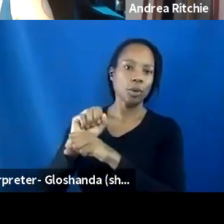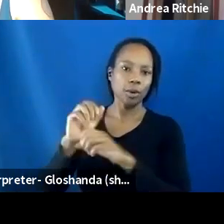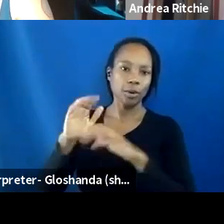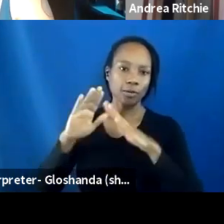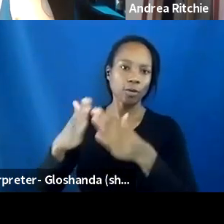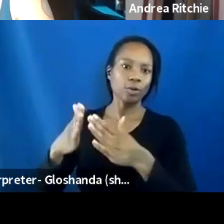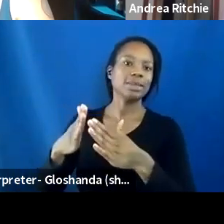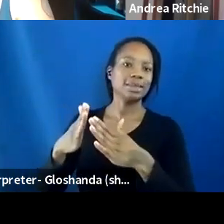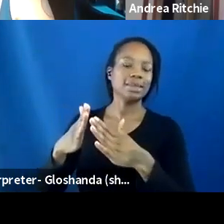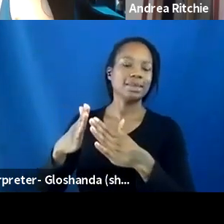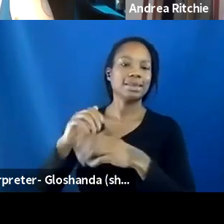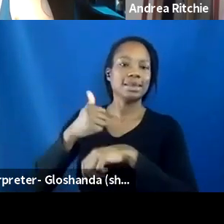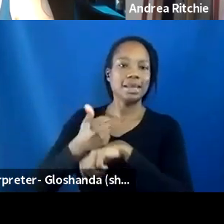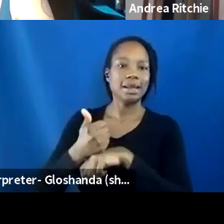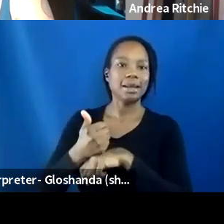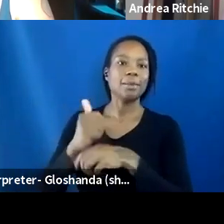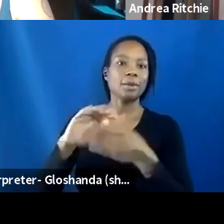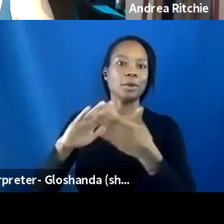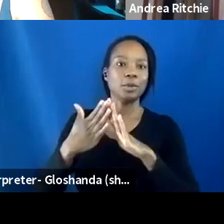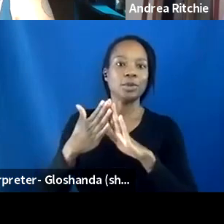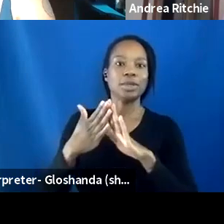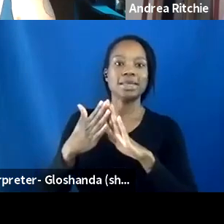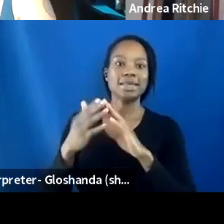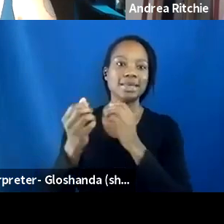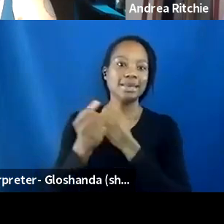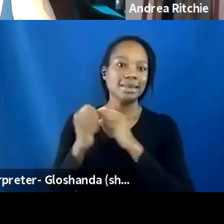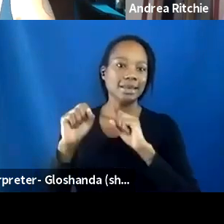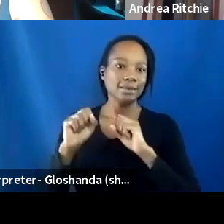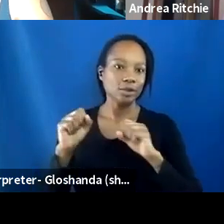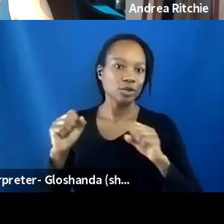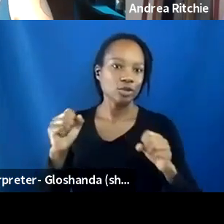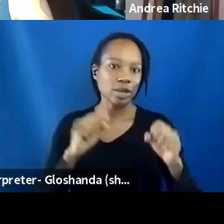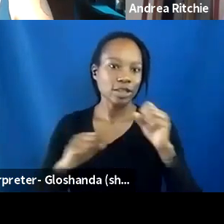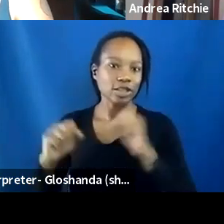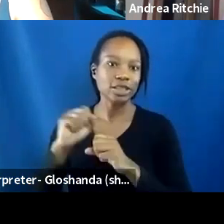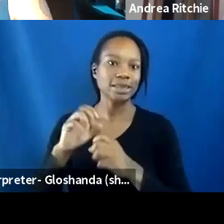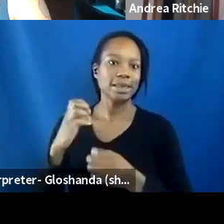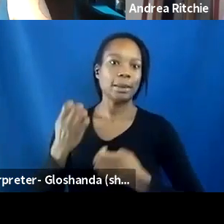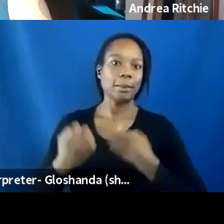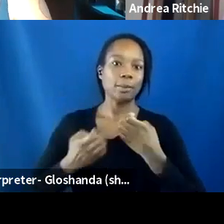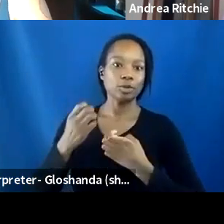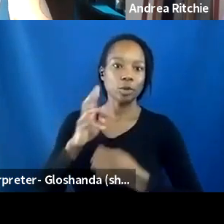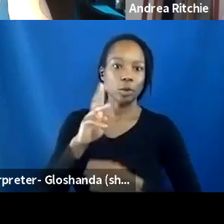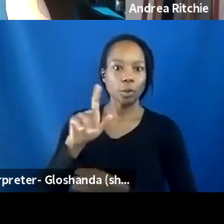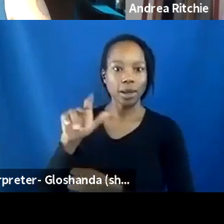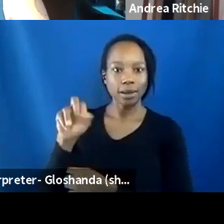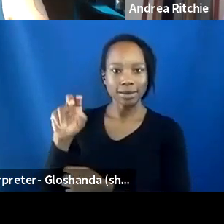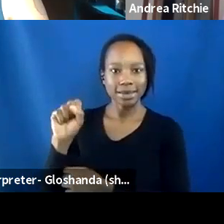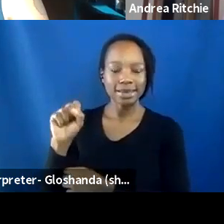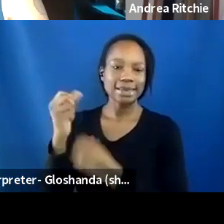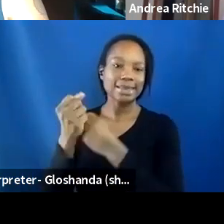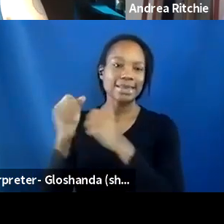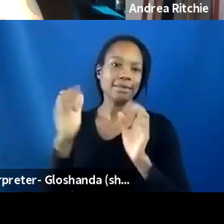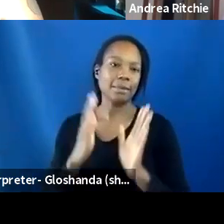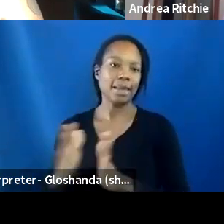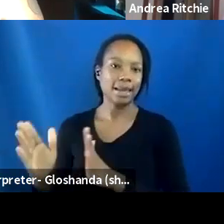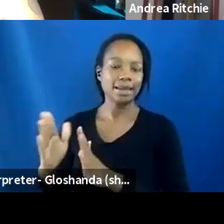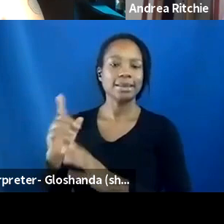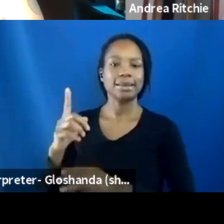emotional wellness, and safety planning. He loves building curricula, radical cartographies,